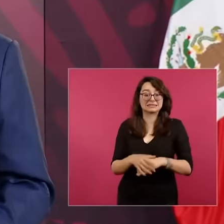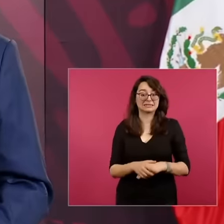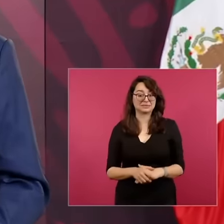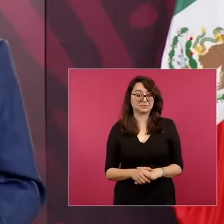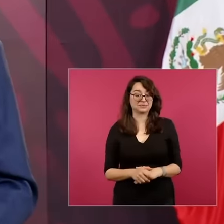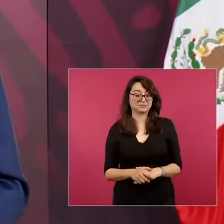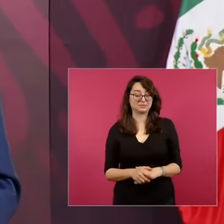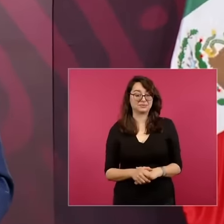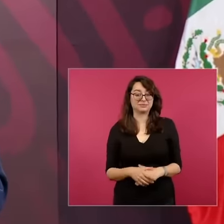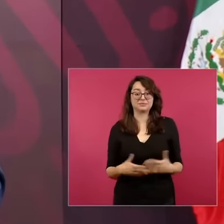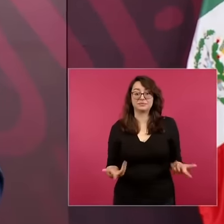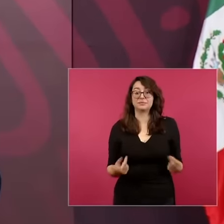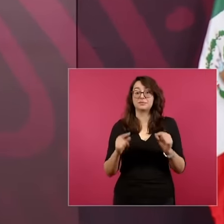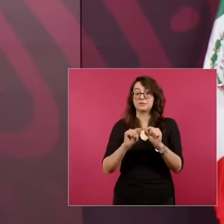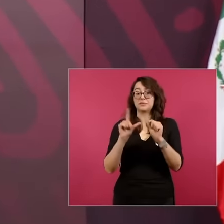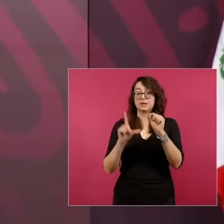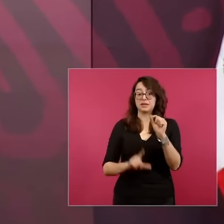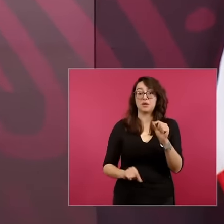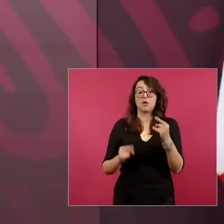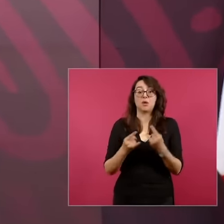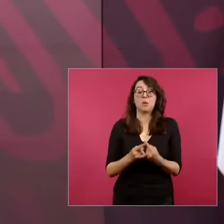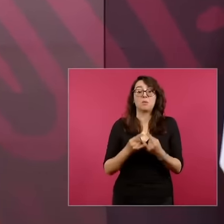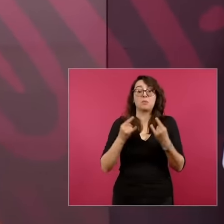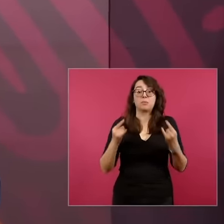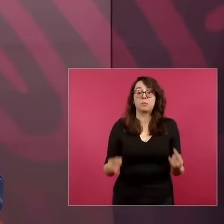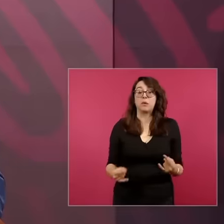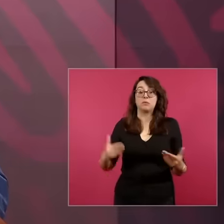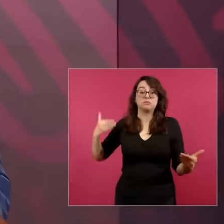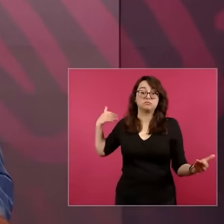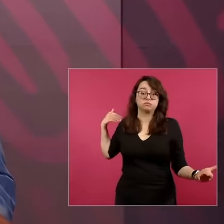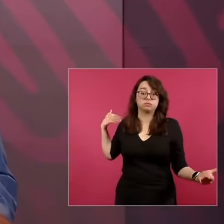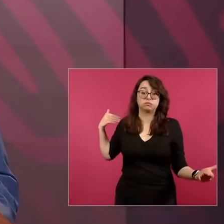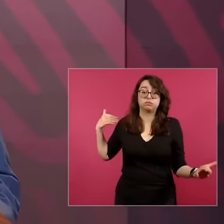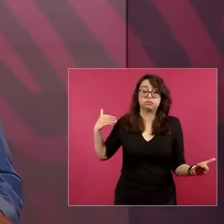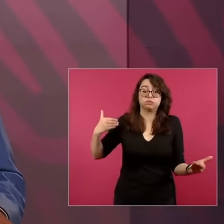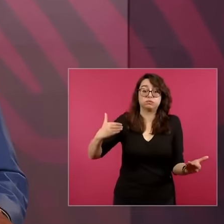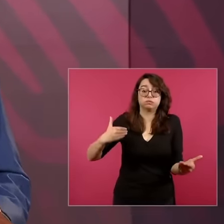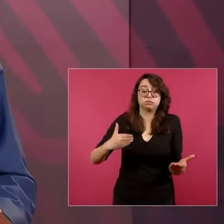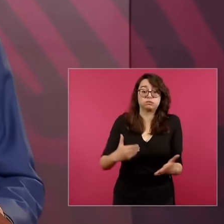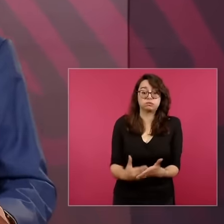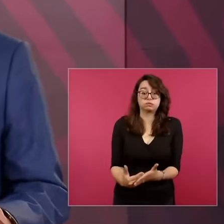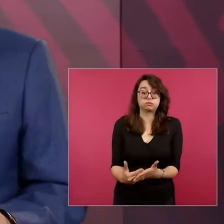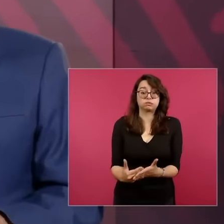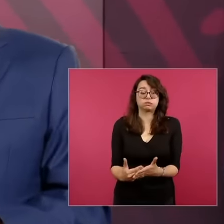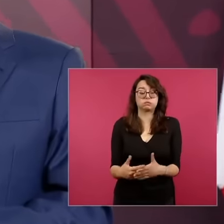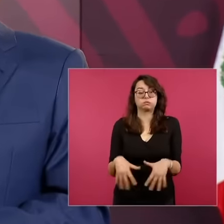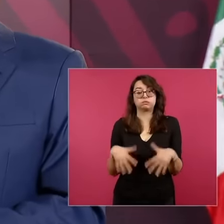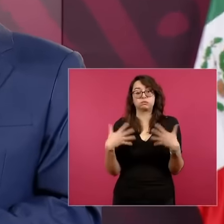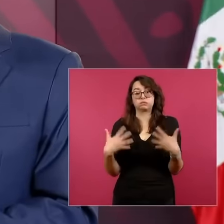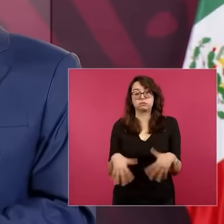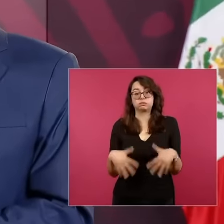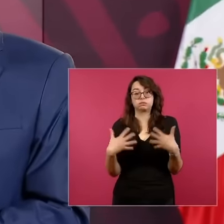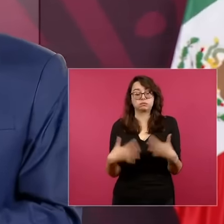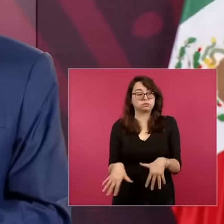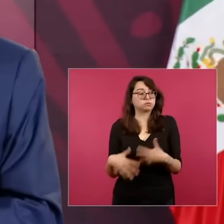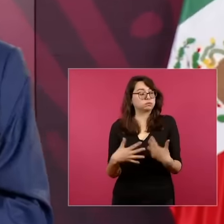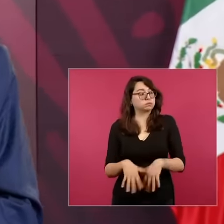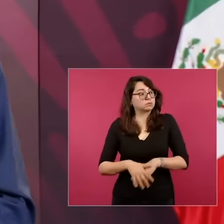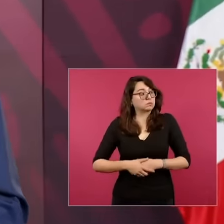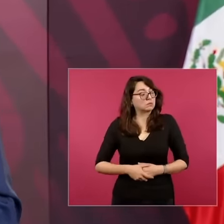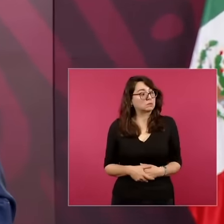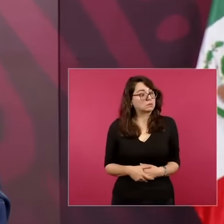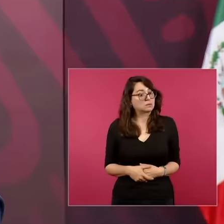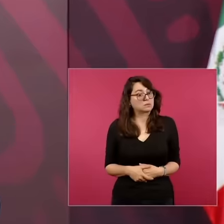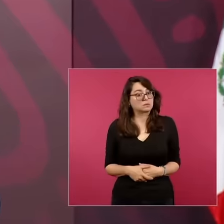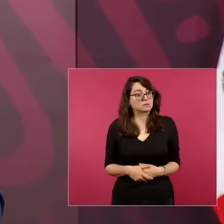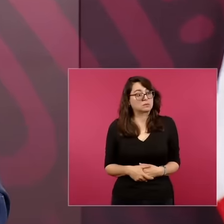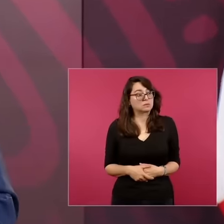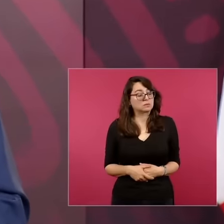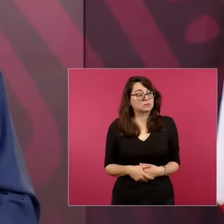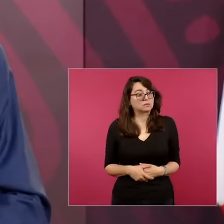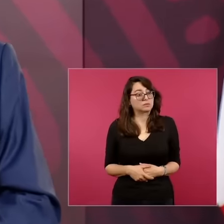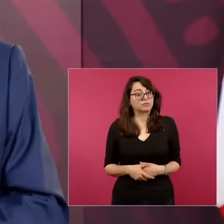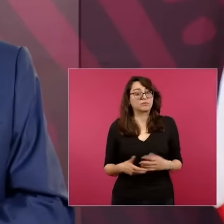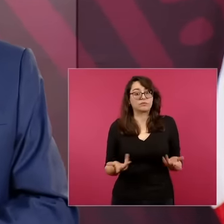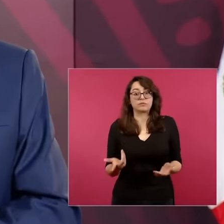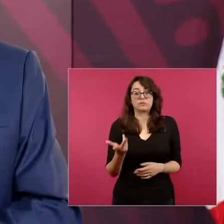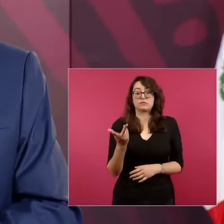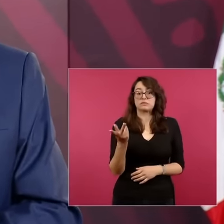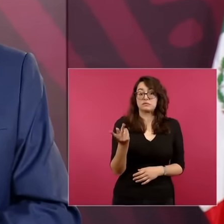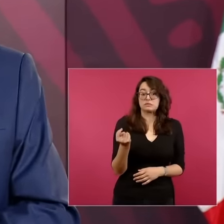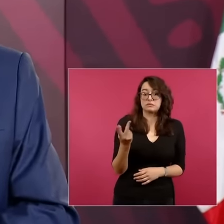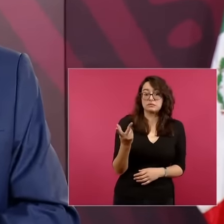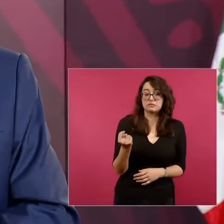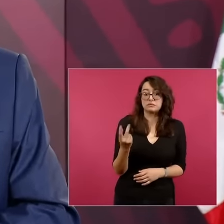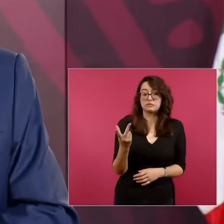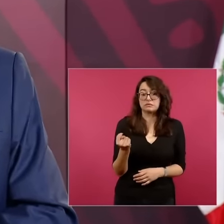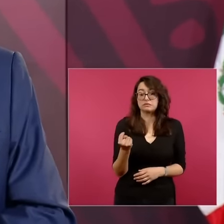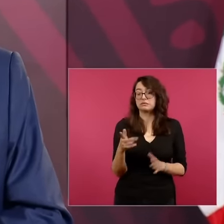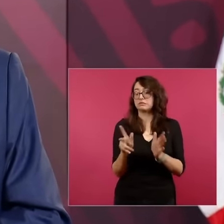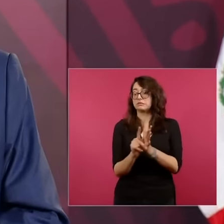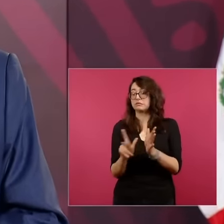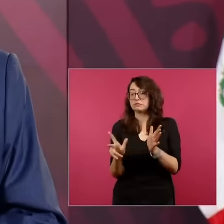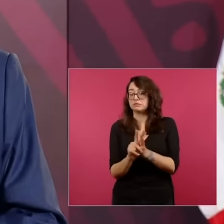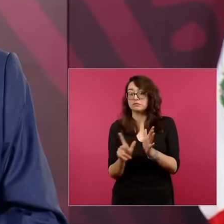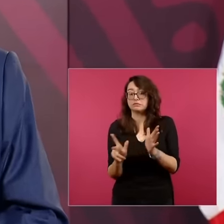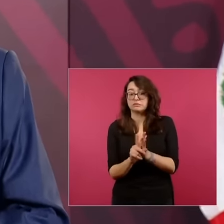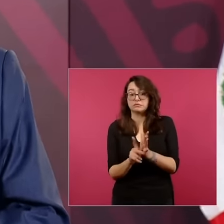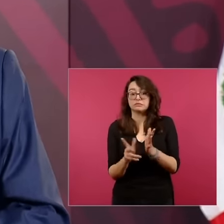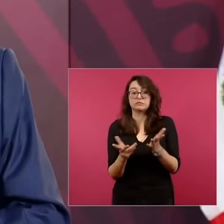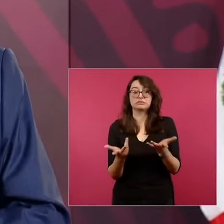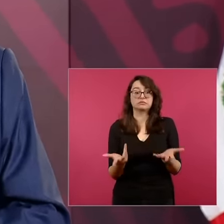history have we heard or seen on television or read in the newspapers so many